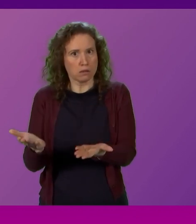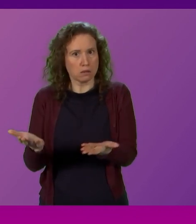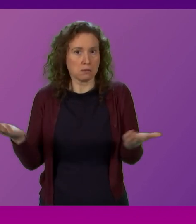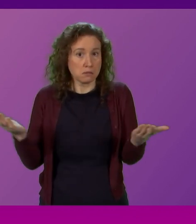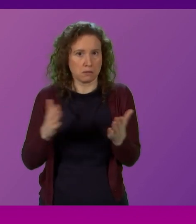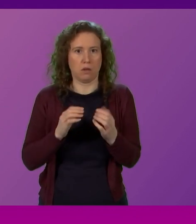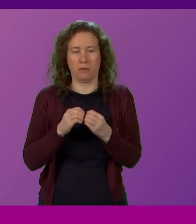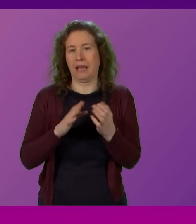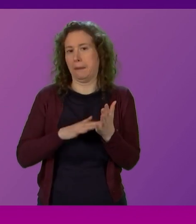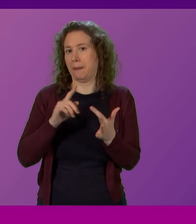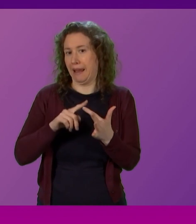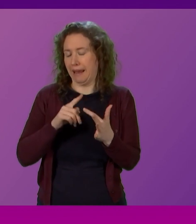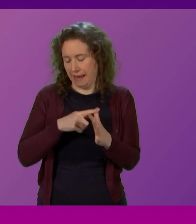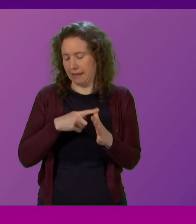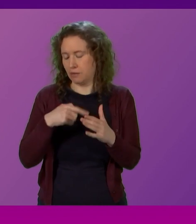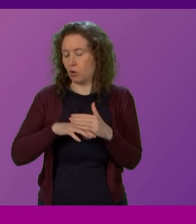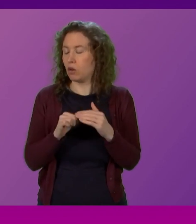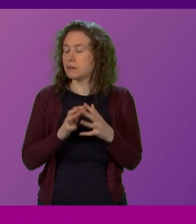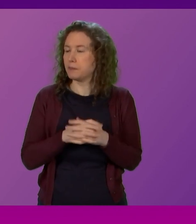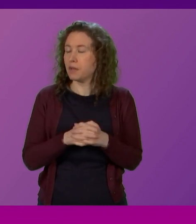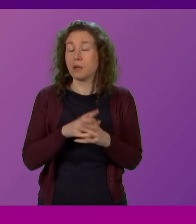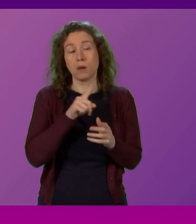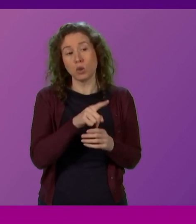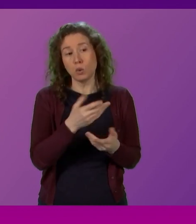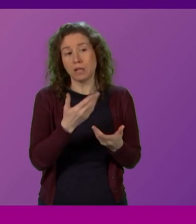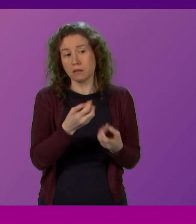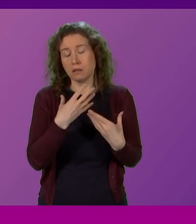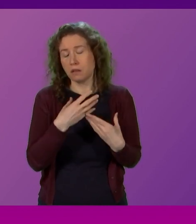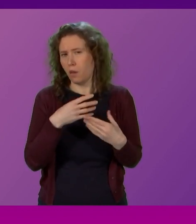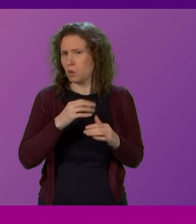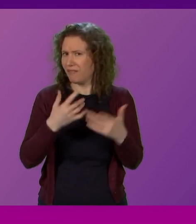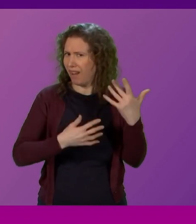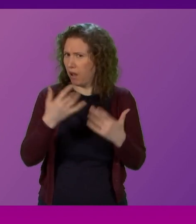chair of BMA Scotland. The First Minister has effectively confirmed that the tragic figures that we heard this morning are correct.